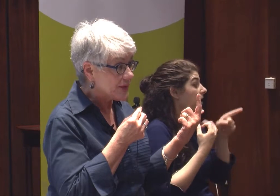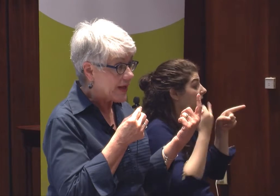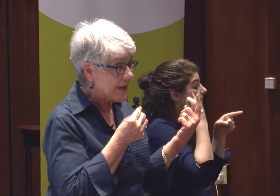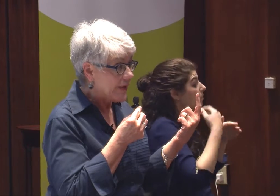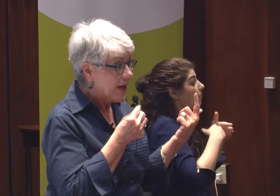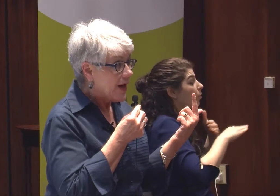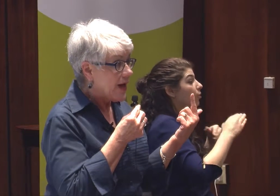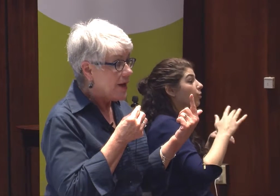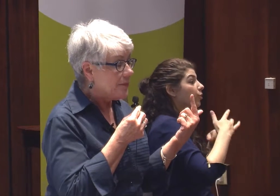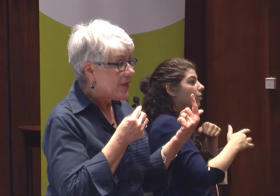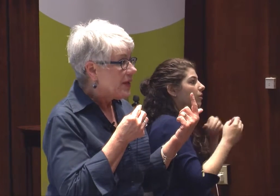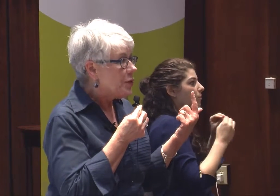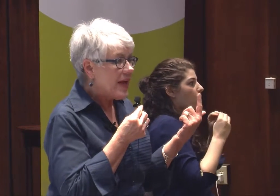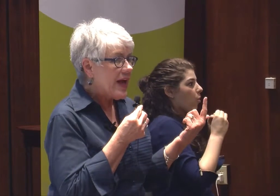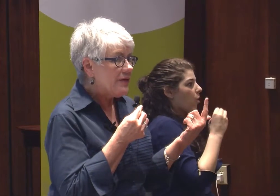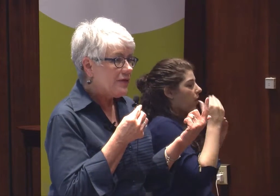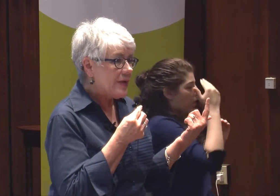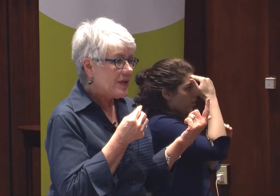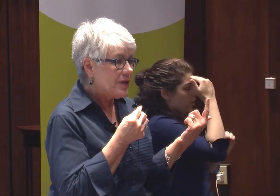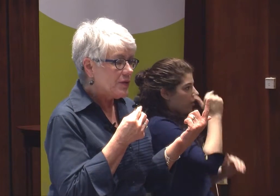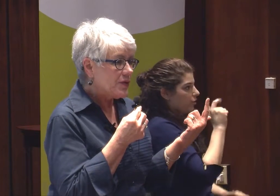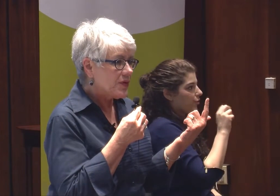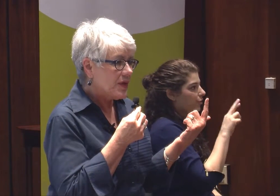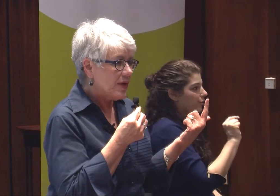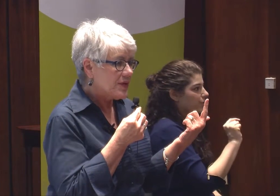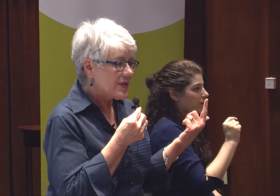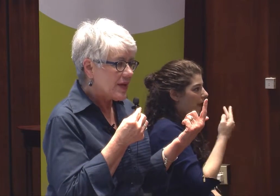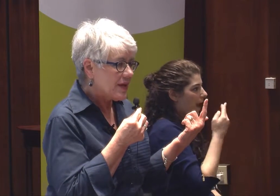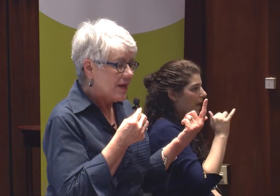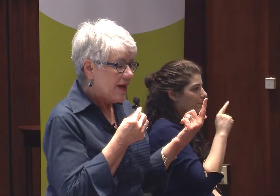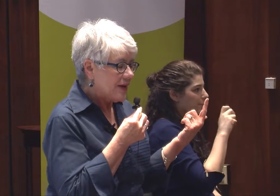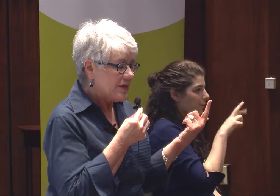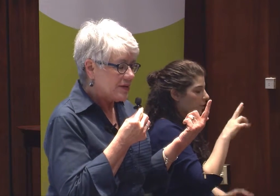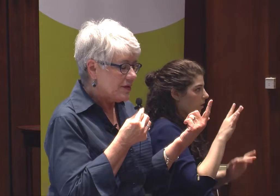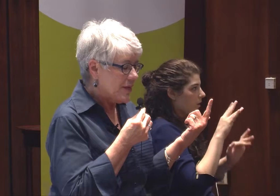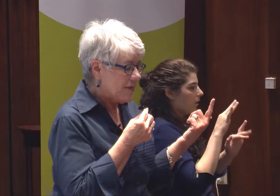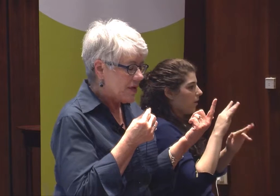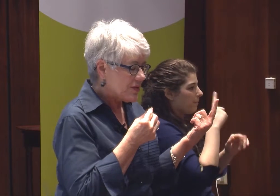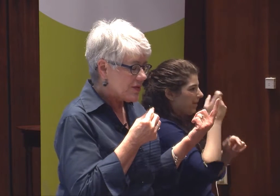Okay, you may have a family who's, you know, it's like I talked to a mom once whose